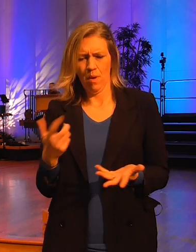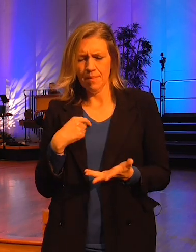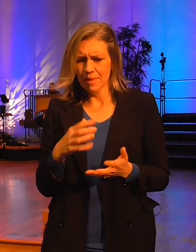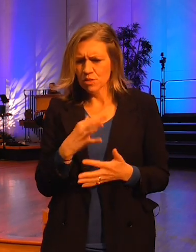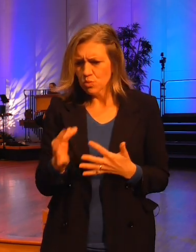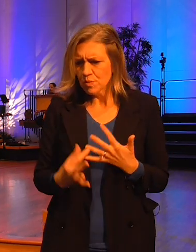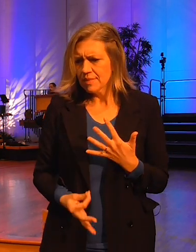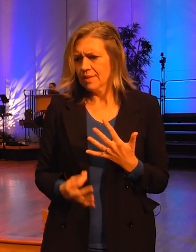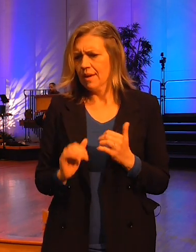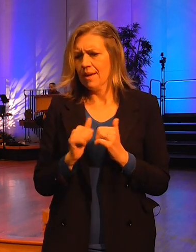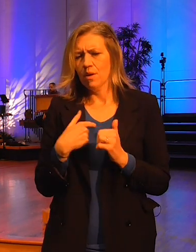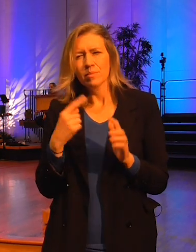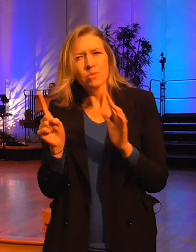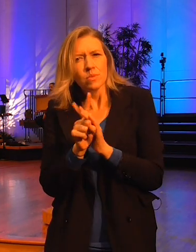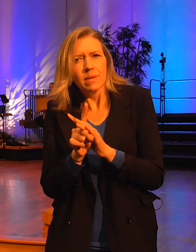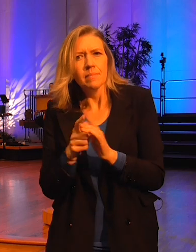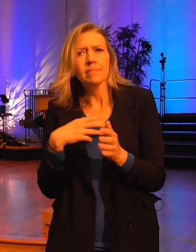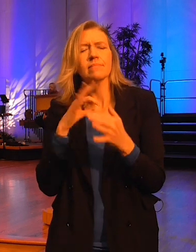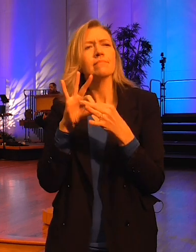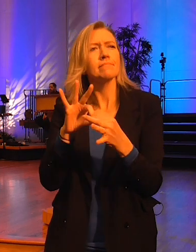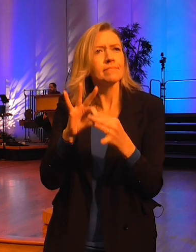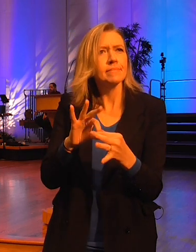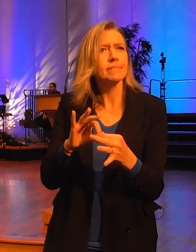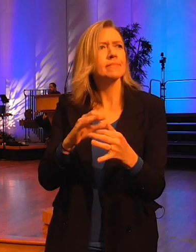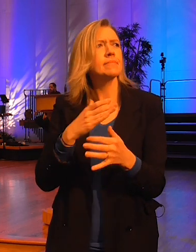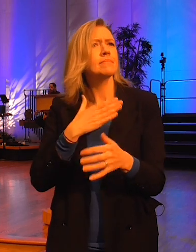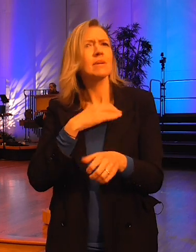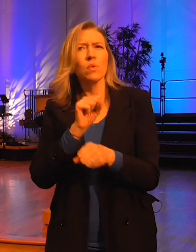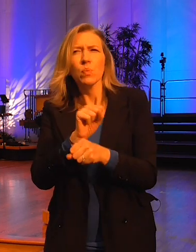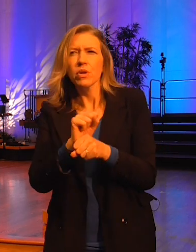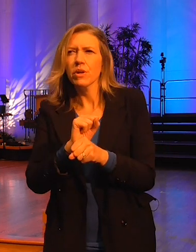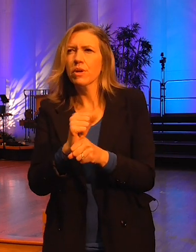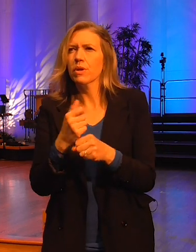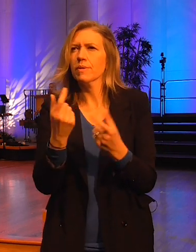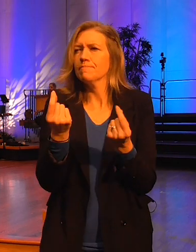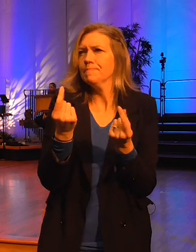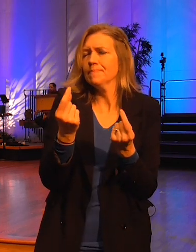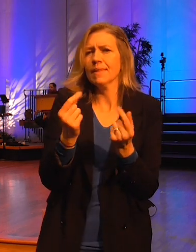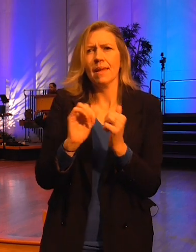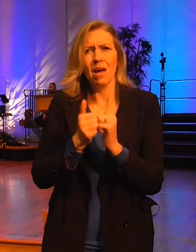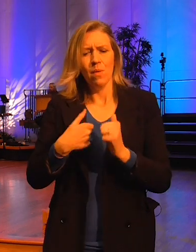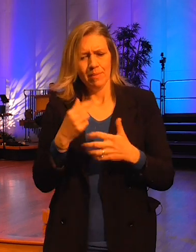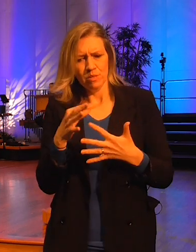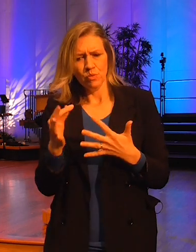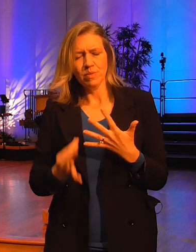up in my relationships how am I showing up at work um how am I choosing kindness and compassion even